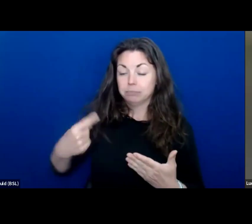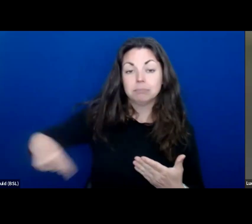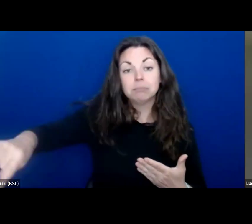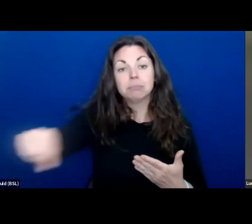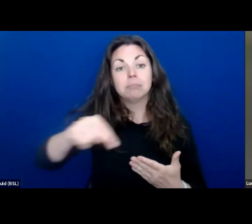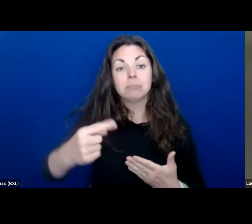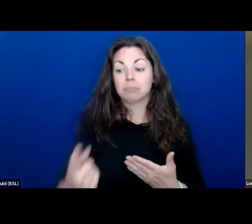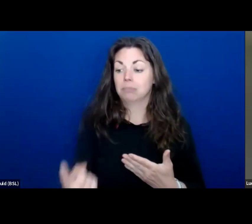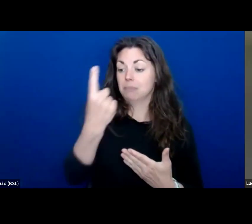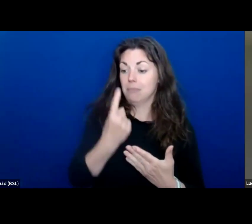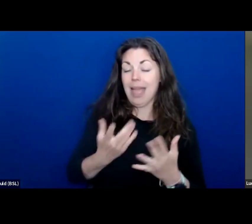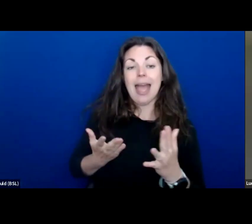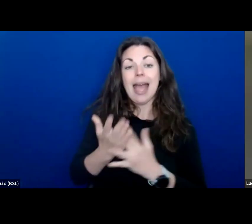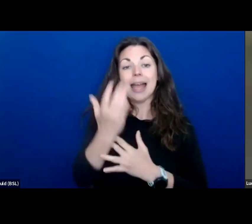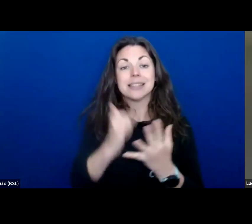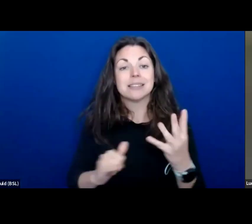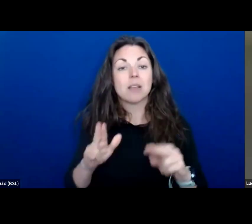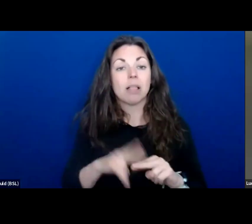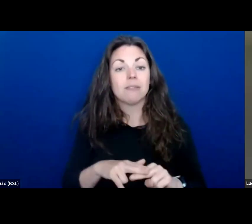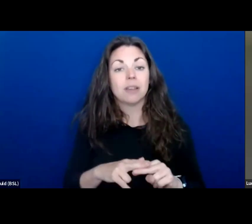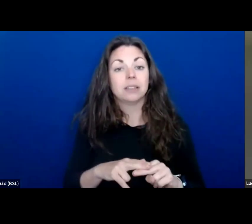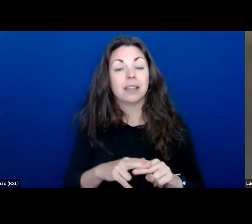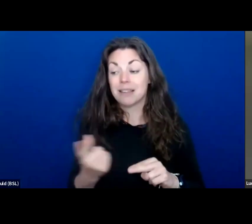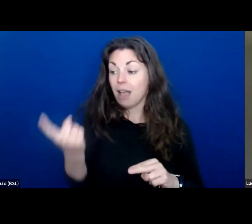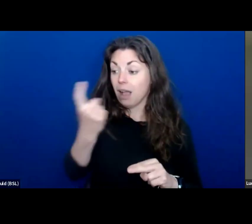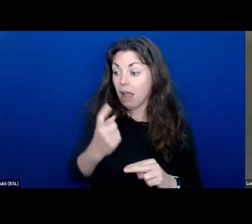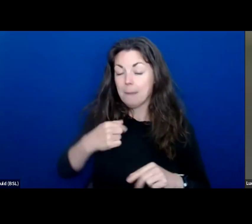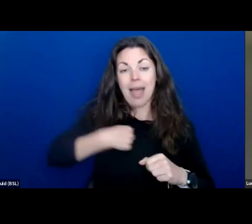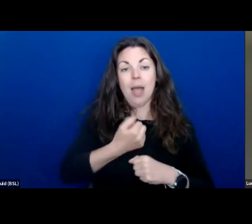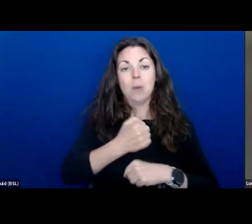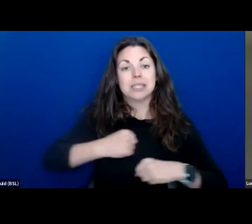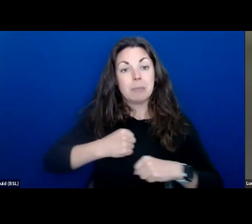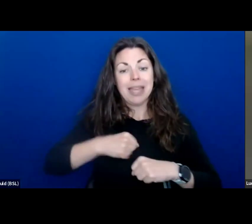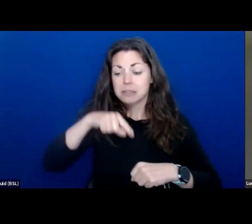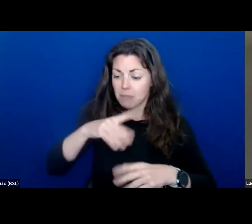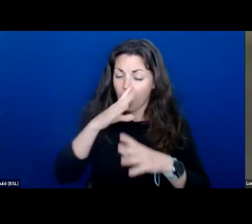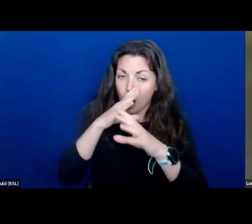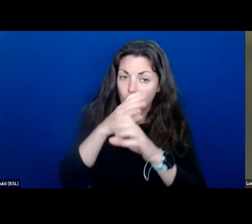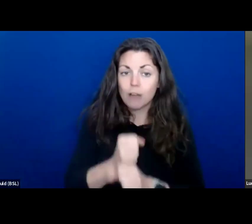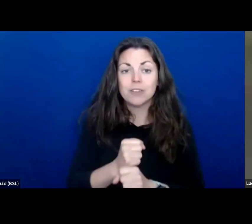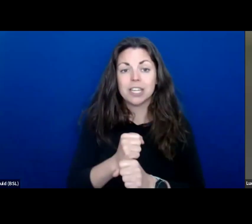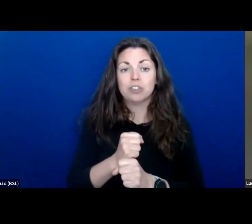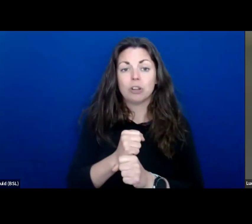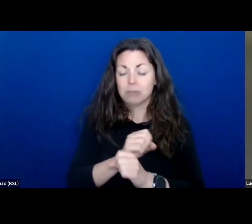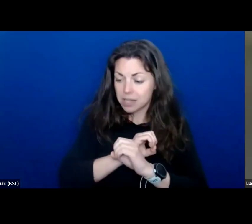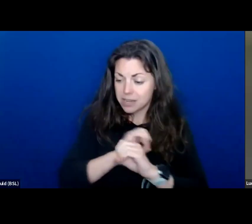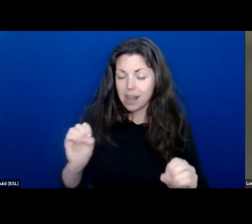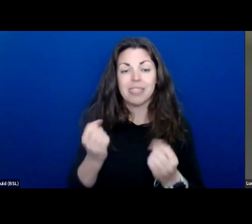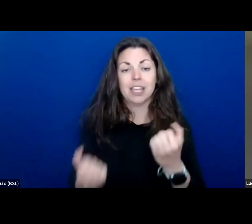an Access Salford event and come to our spaces, it is a confidential judgment-free safe space for